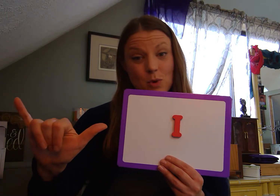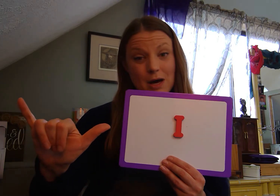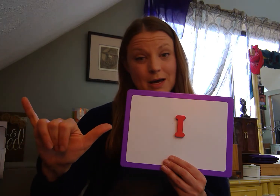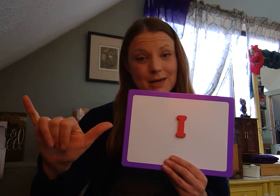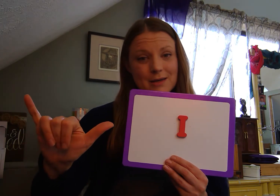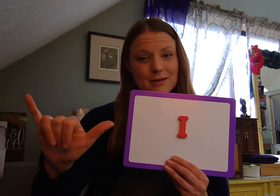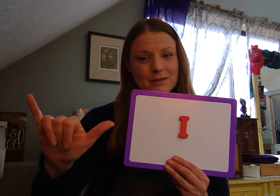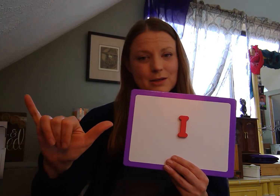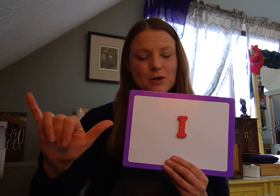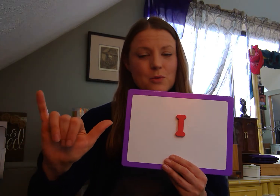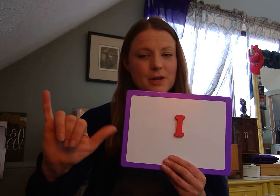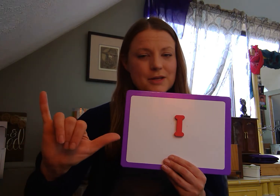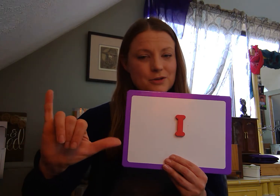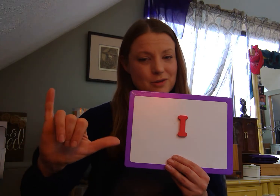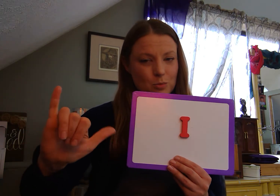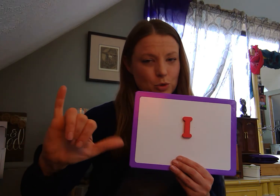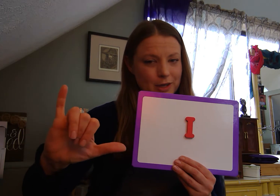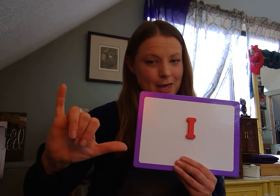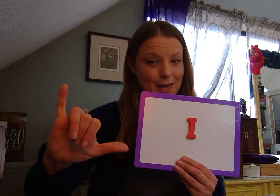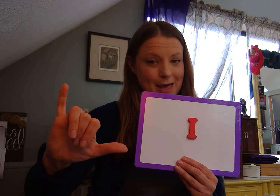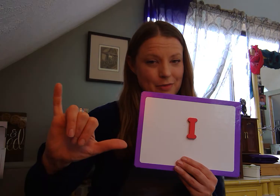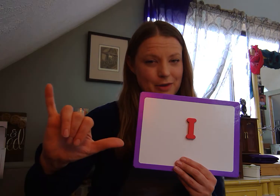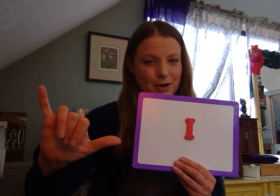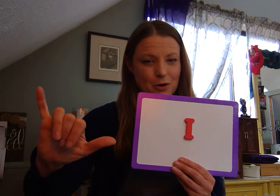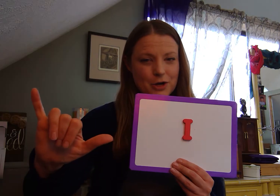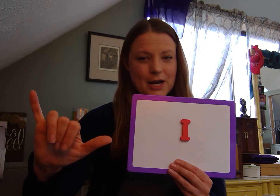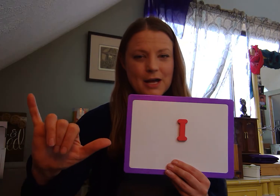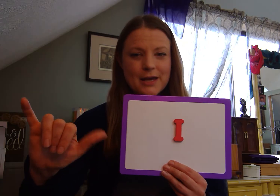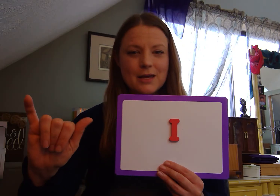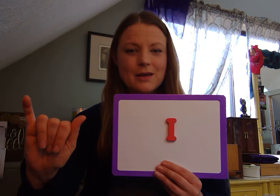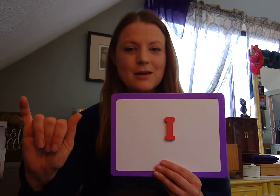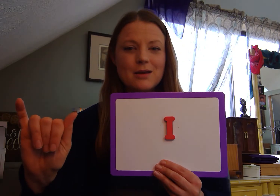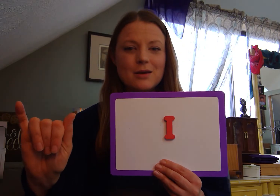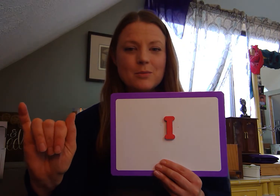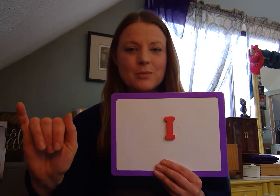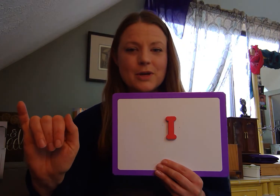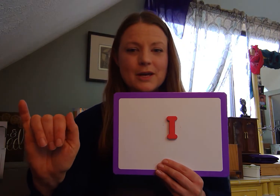"Y" so you don't want to let your thumb really hang out there on an "I" and I